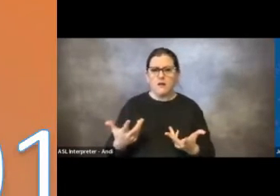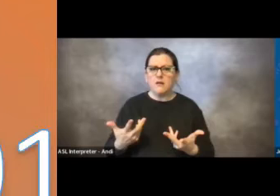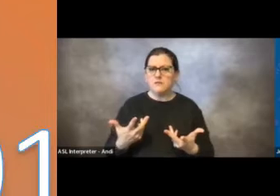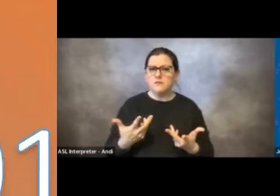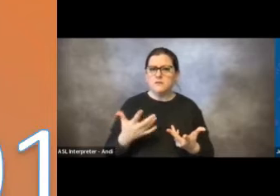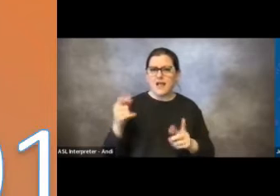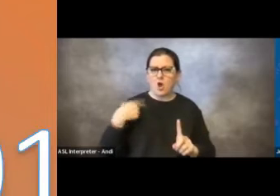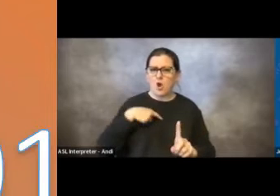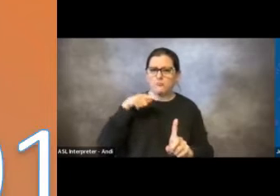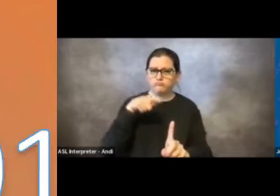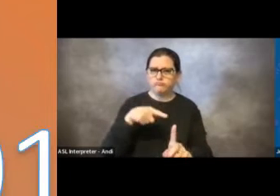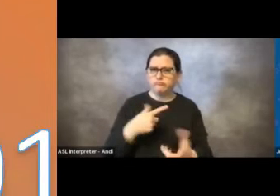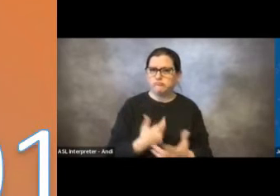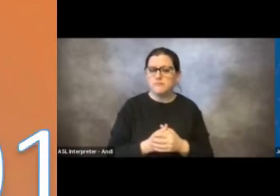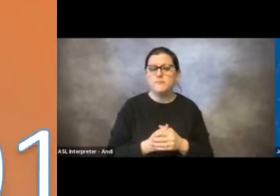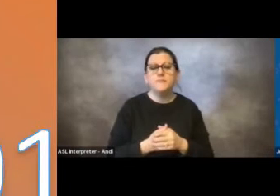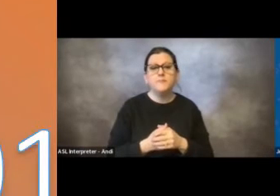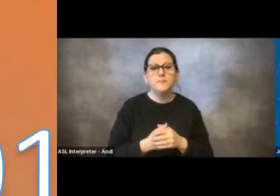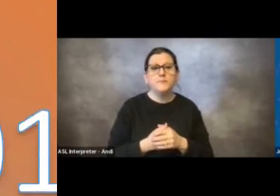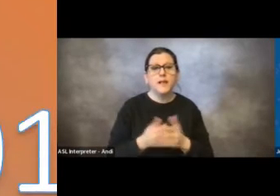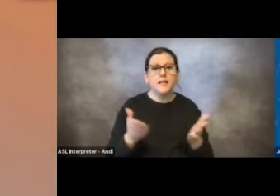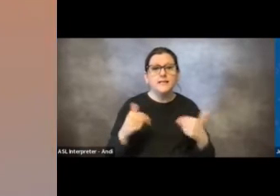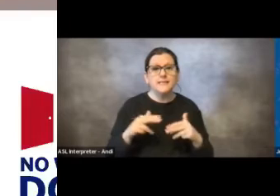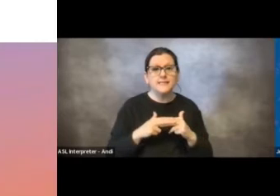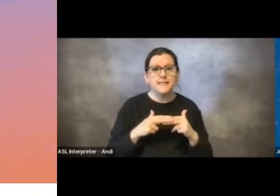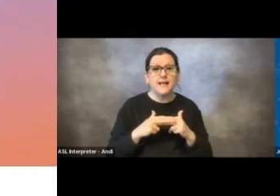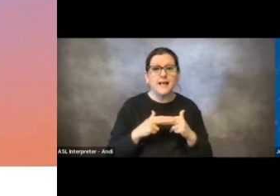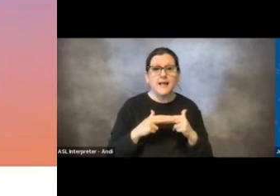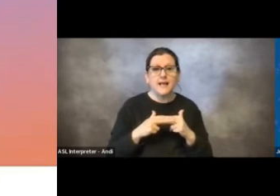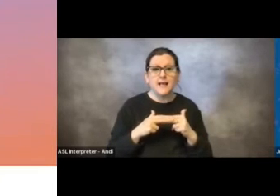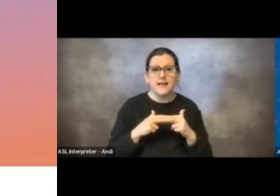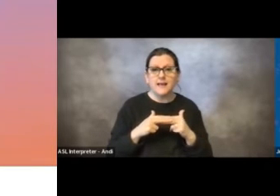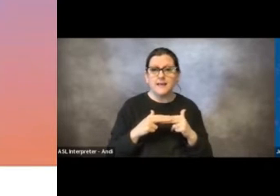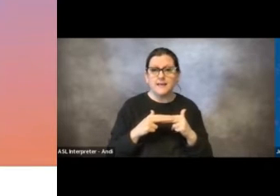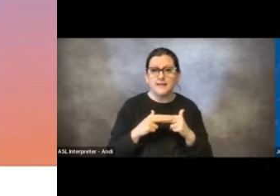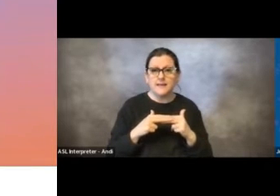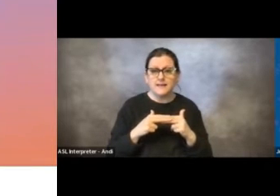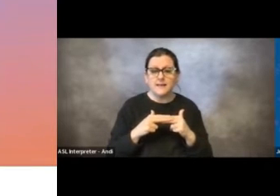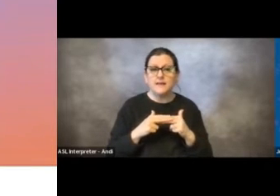enjoy most. And so the next slide kind of walks us through how we're going to try to use